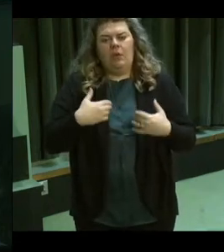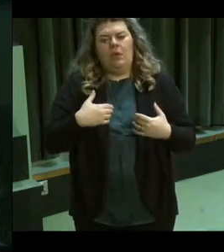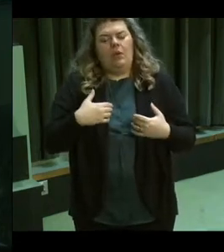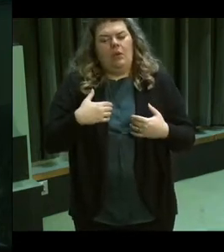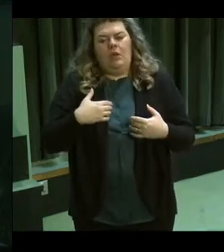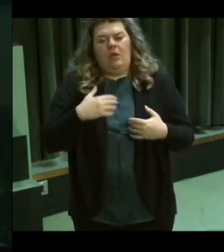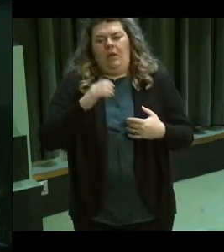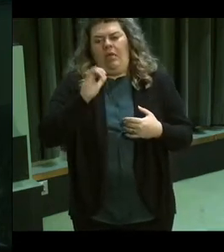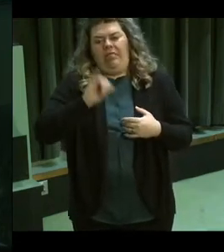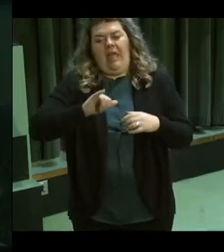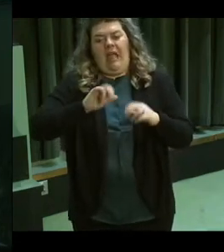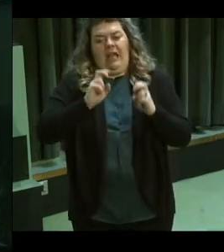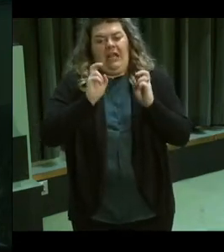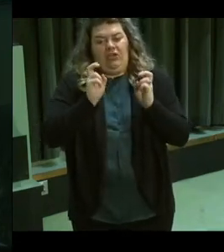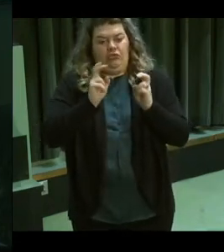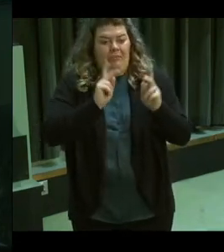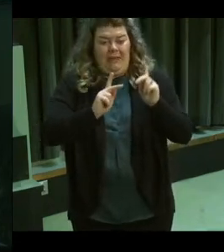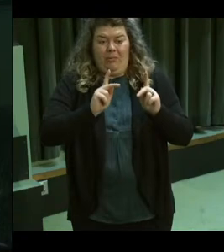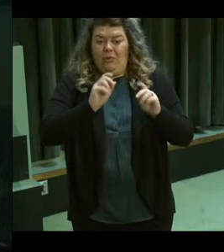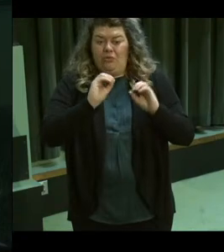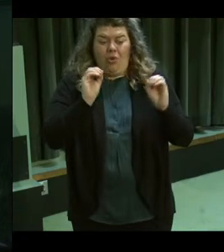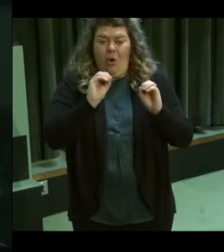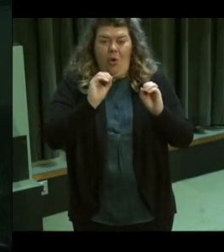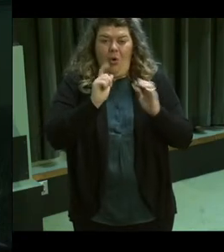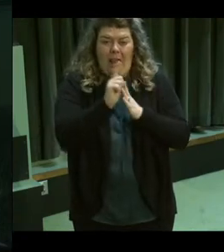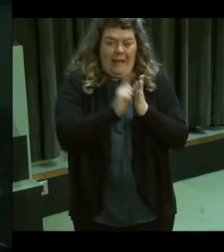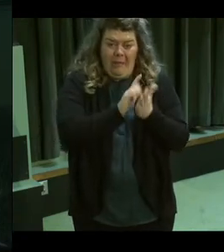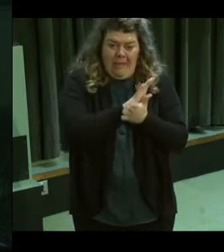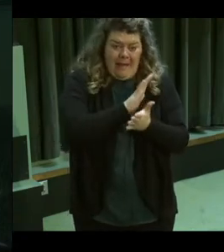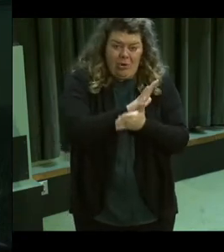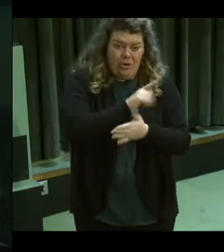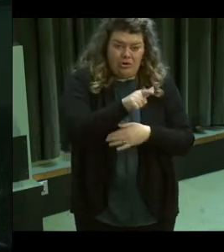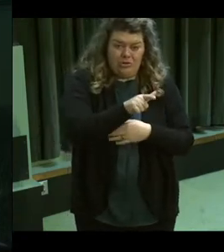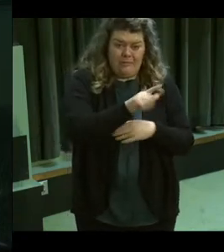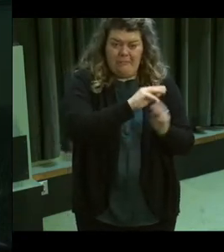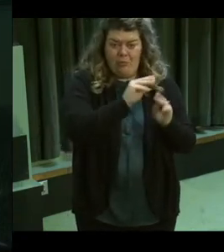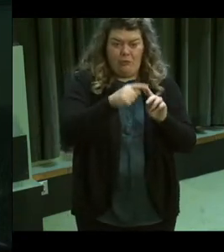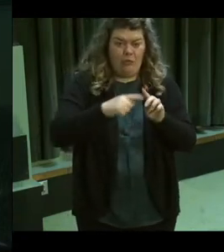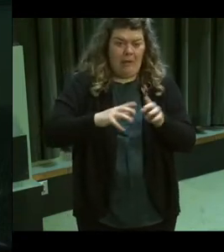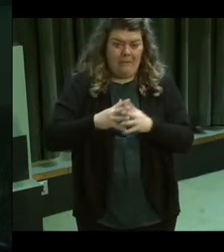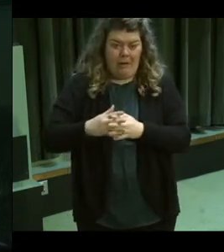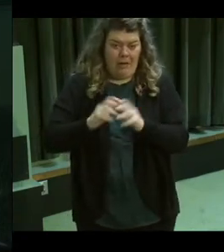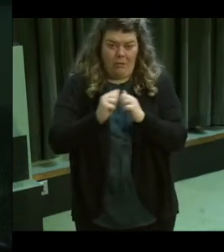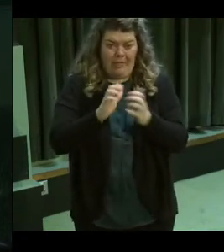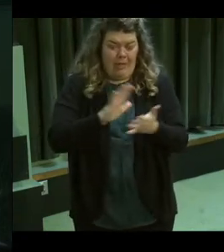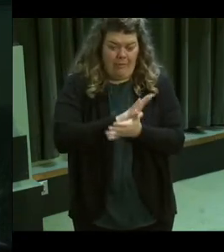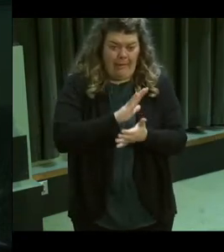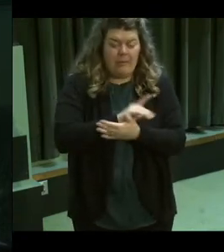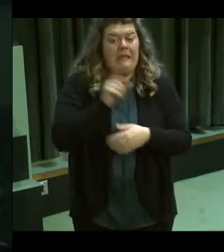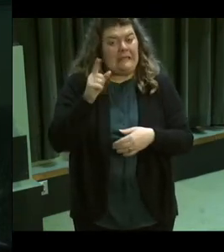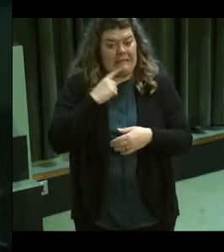you know, the issue of workers who were undocumented was